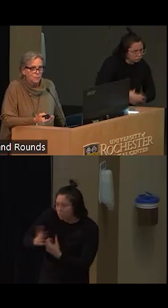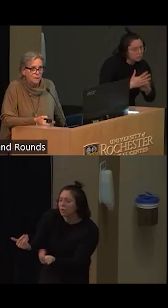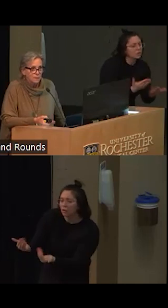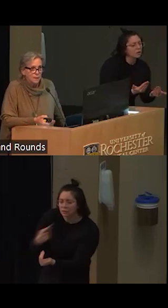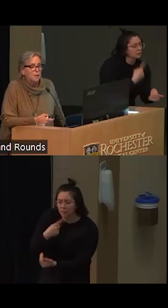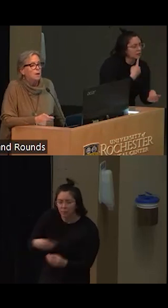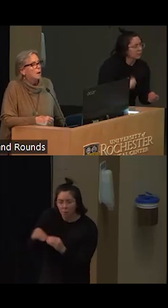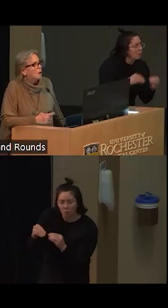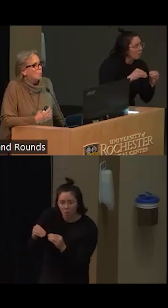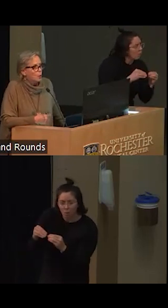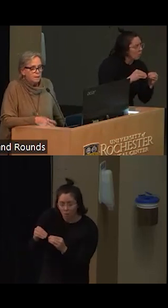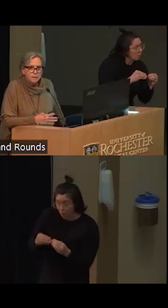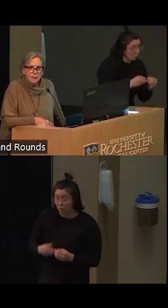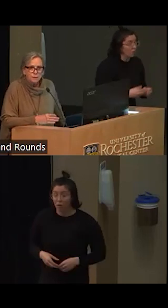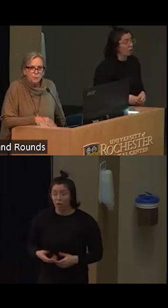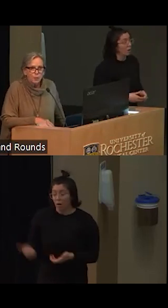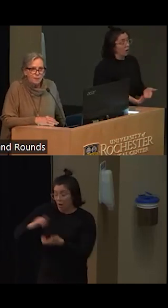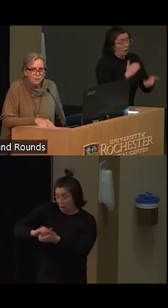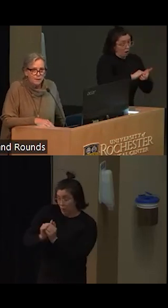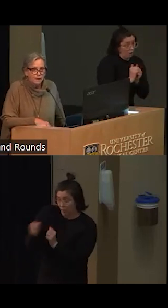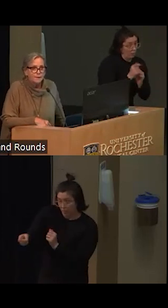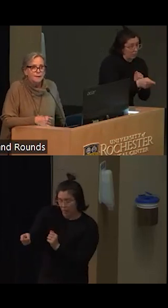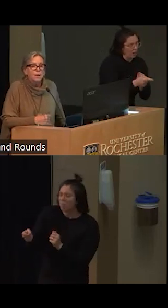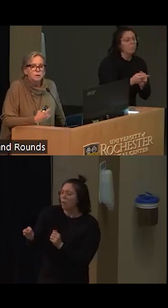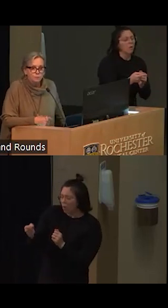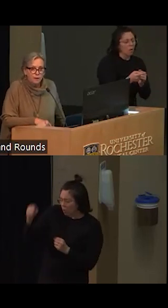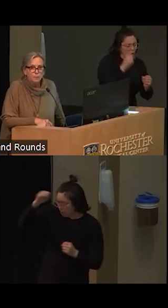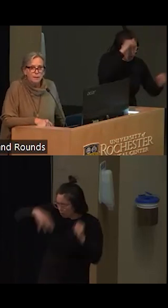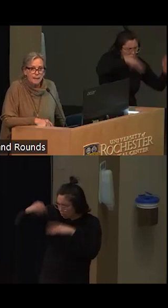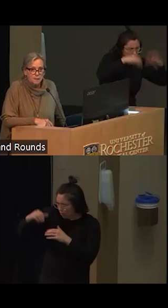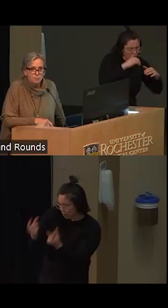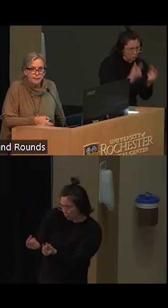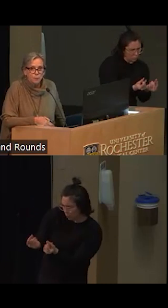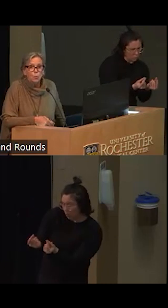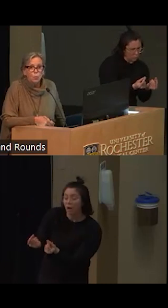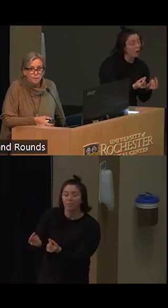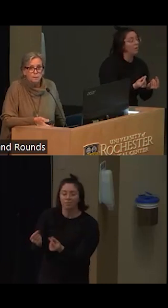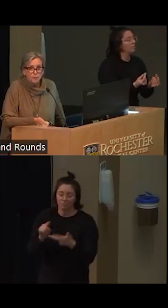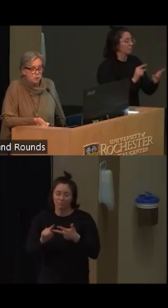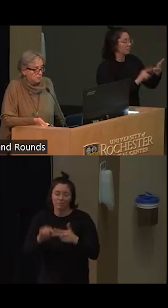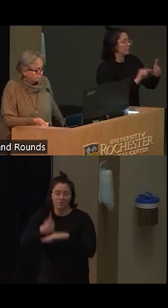with them working together to problem solve and then developing an action plan with the patient